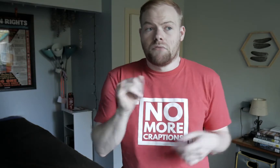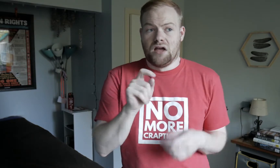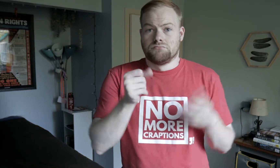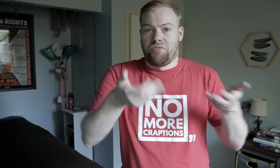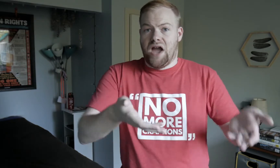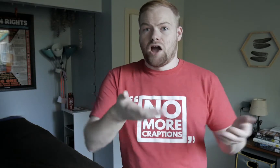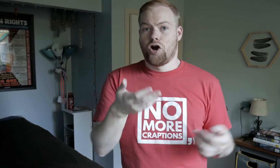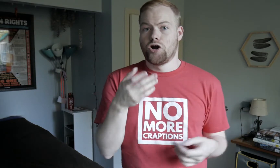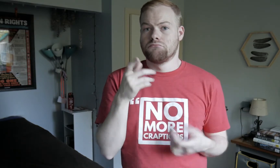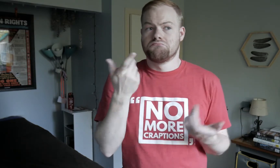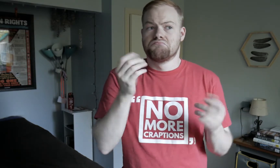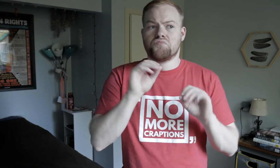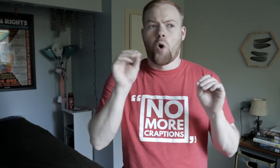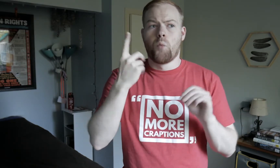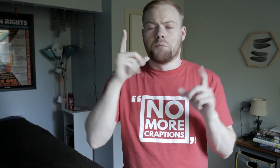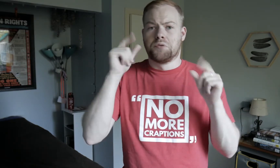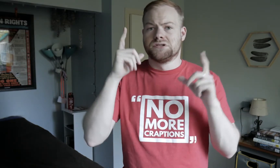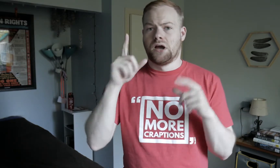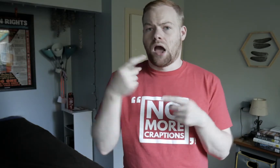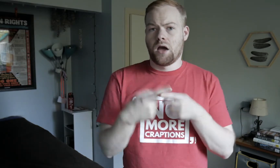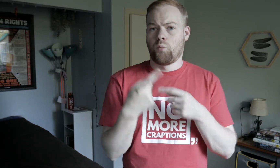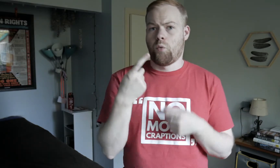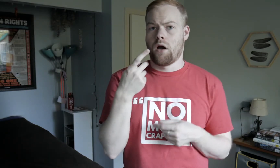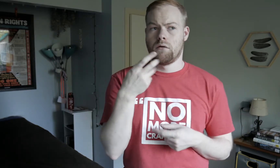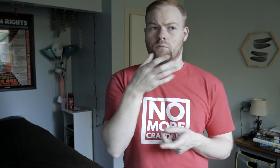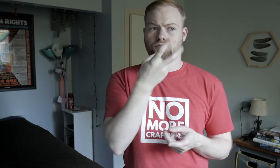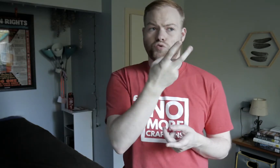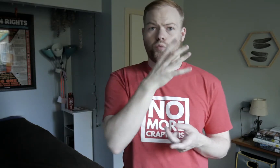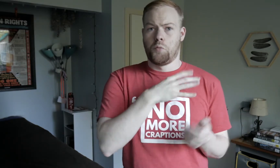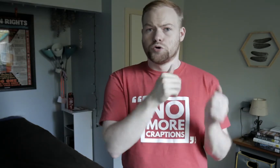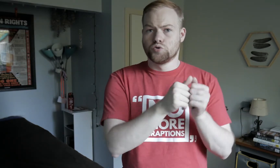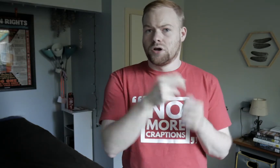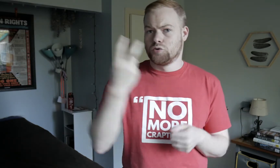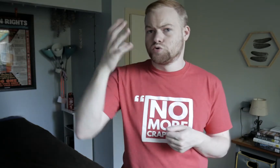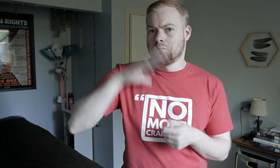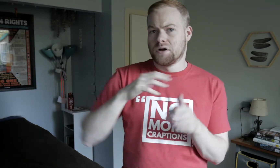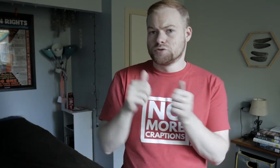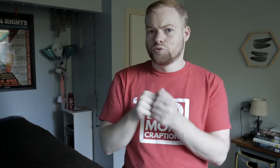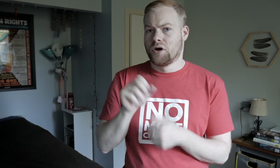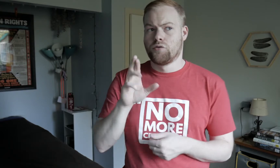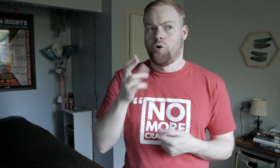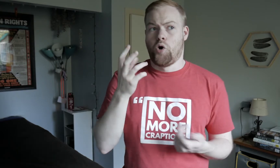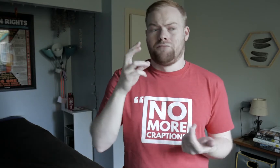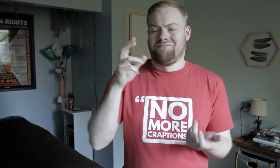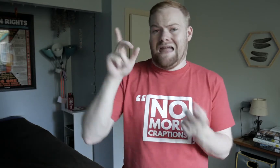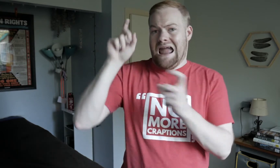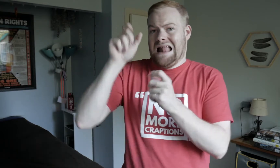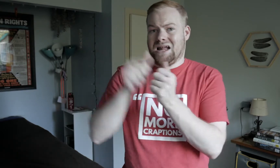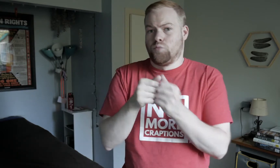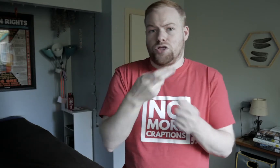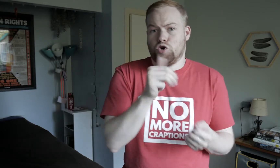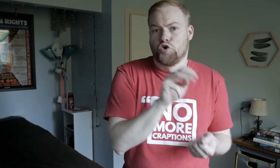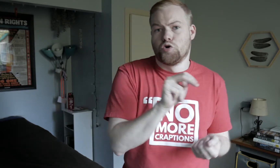It’s there, no one blinks when two women are together, two men are together, or alien with human.